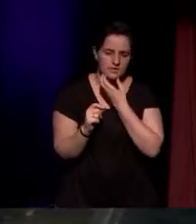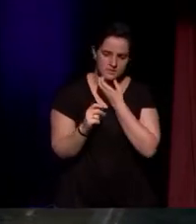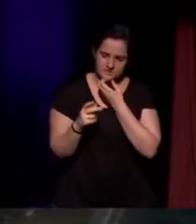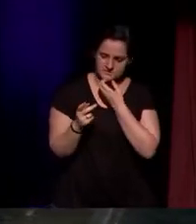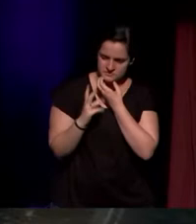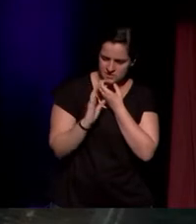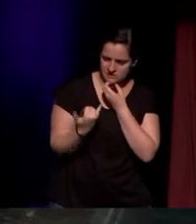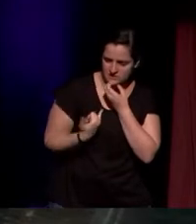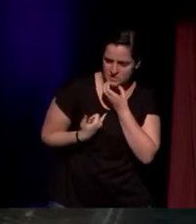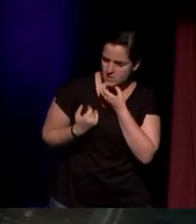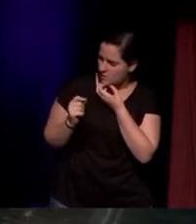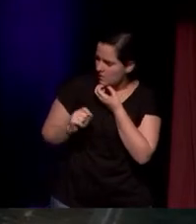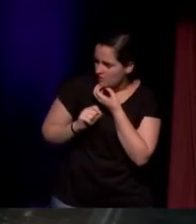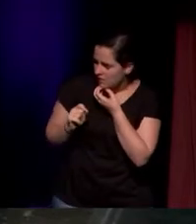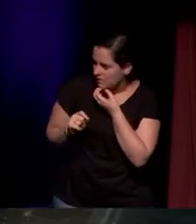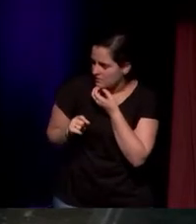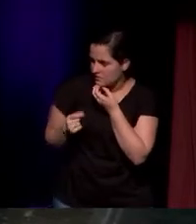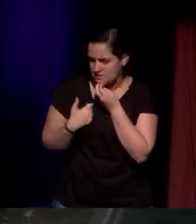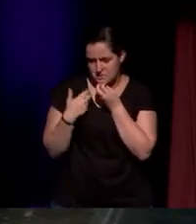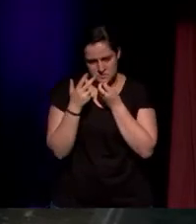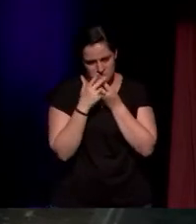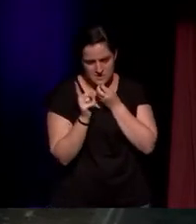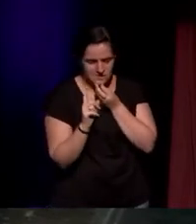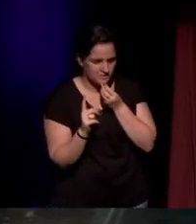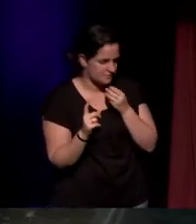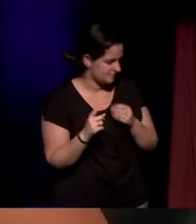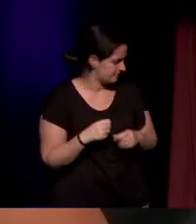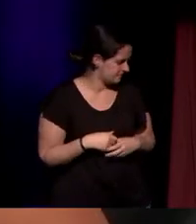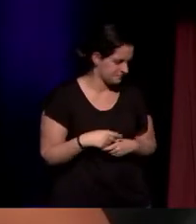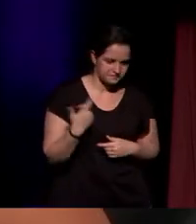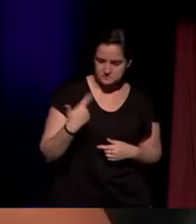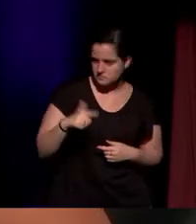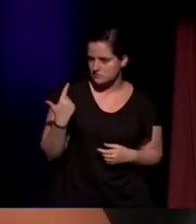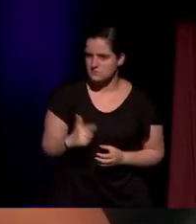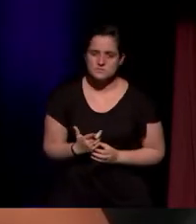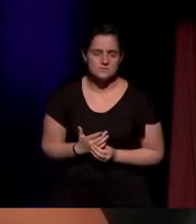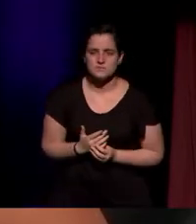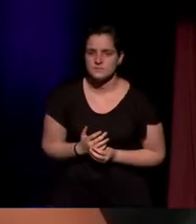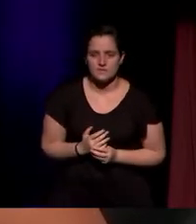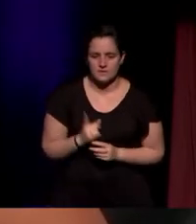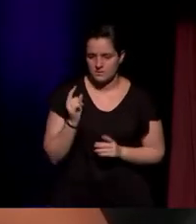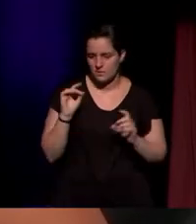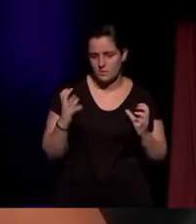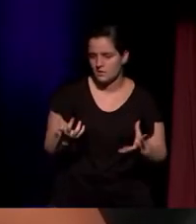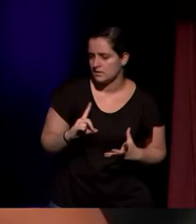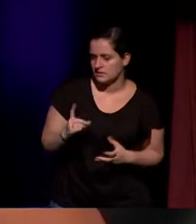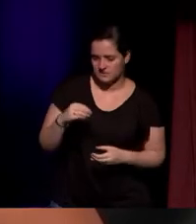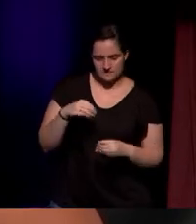There is no exploitation, there is no patriarchy, this did not happen on the African continent.